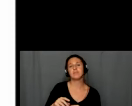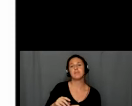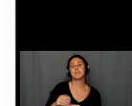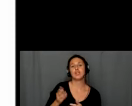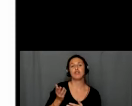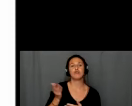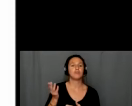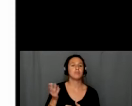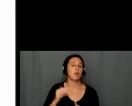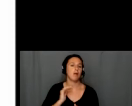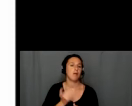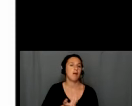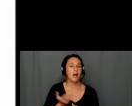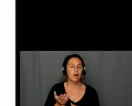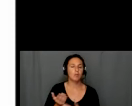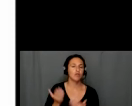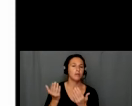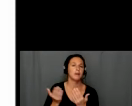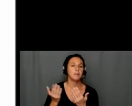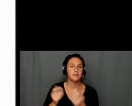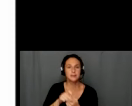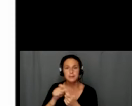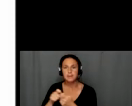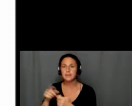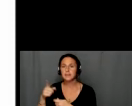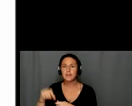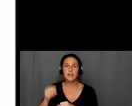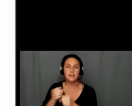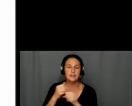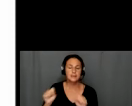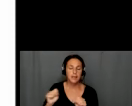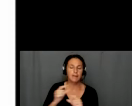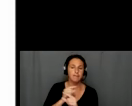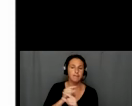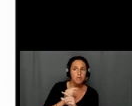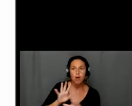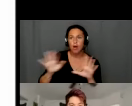specific actors can take to safeguard worker health from heat and wildfire smoke impacts.